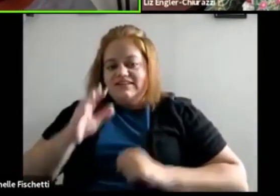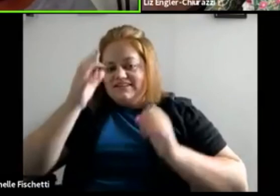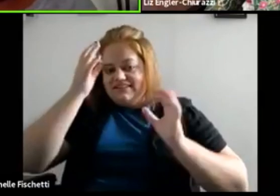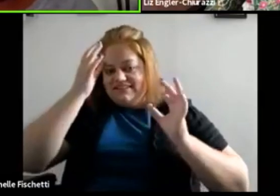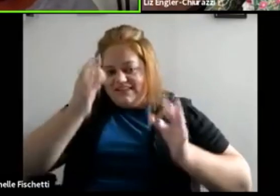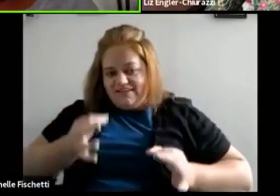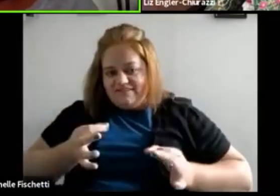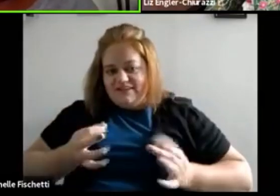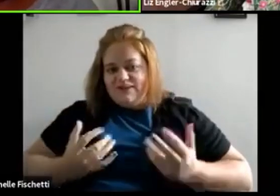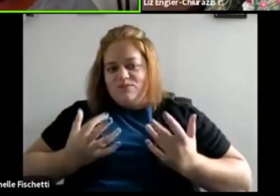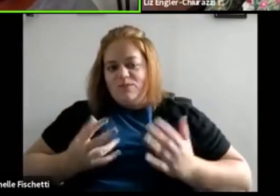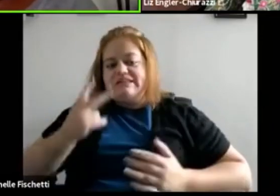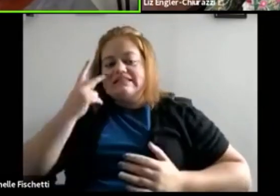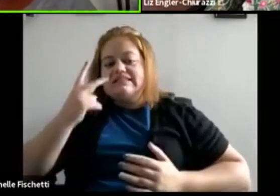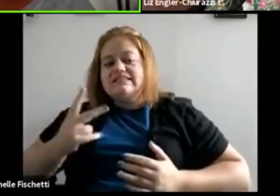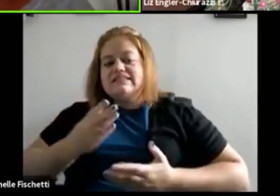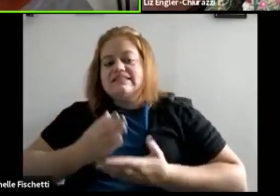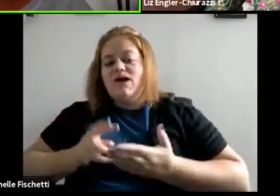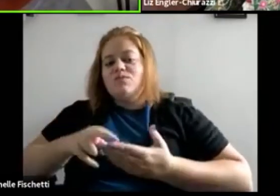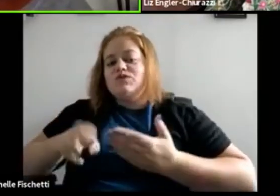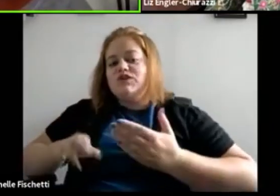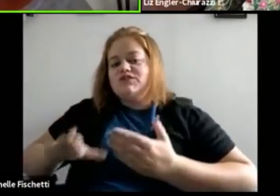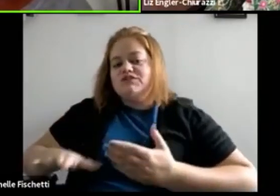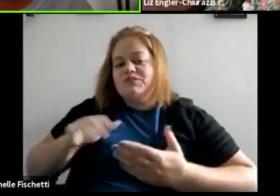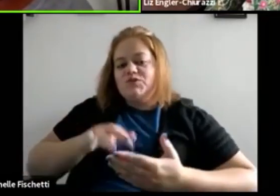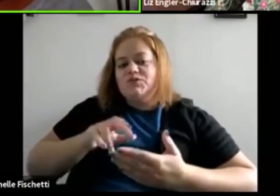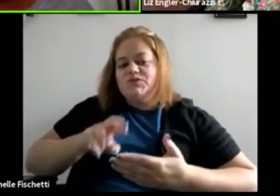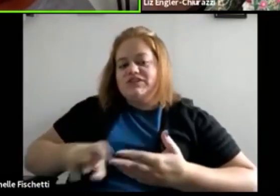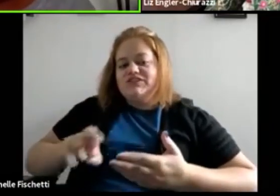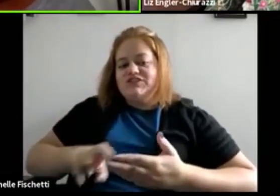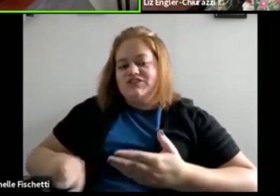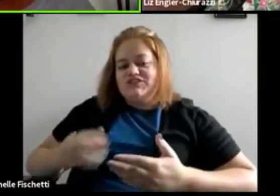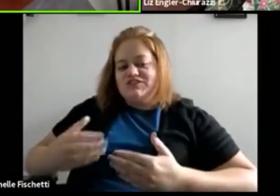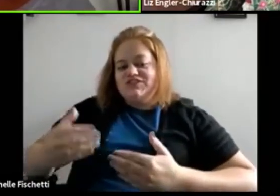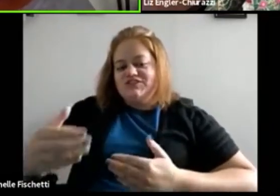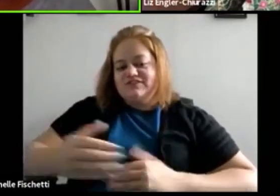to see some results from your studies in the future so thank you again for